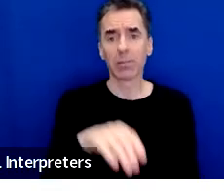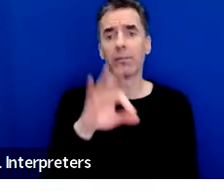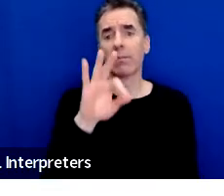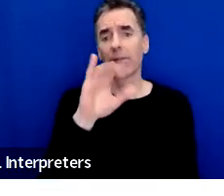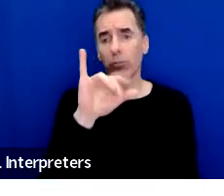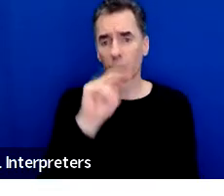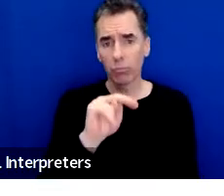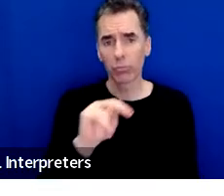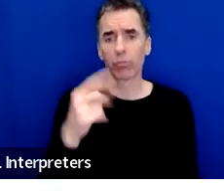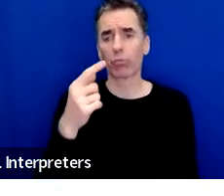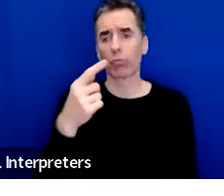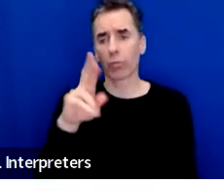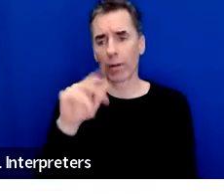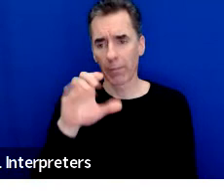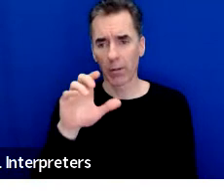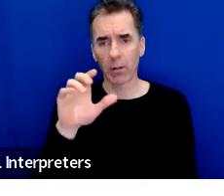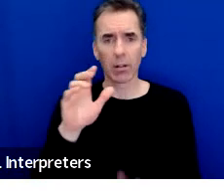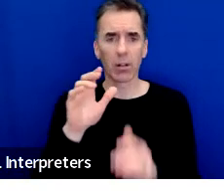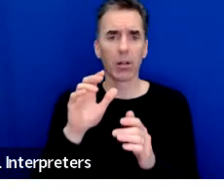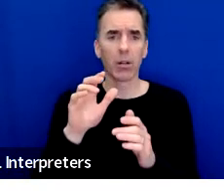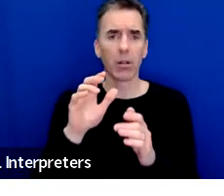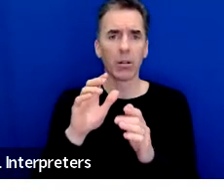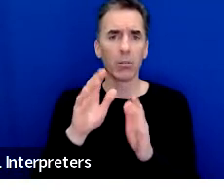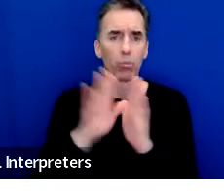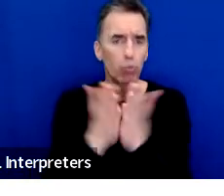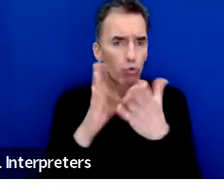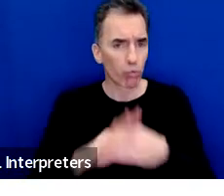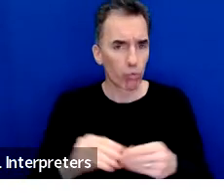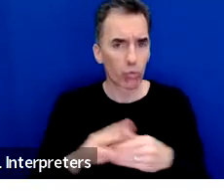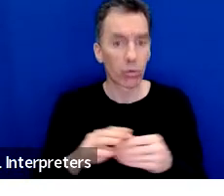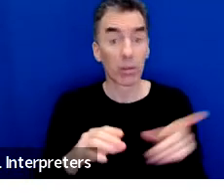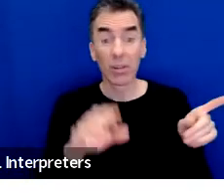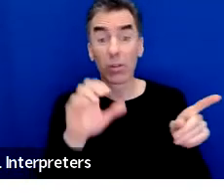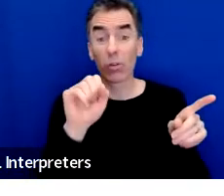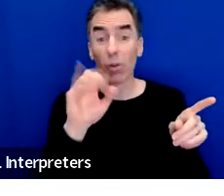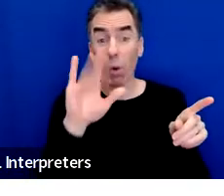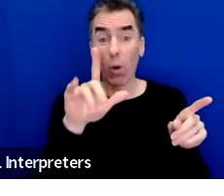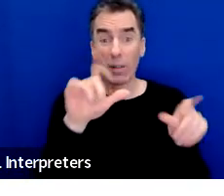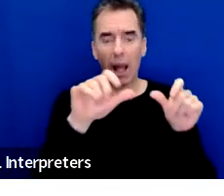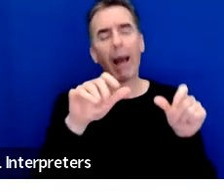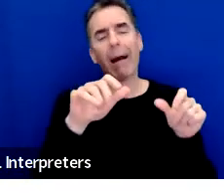for the social sciences that's a huge that's a hit. We might need to actually break that up, but that's a huge area